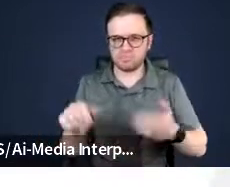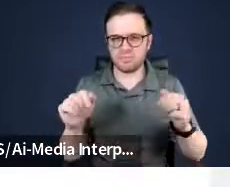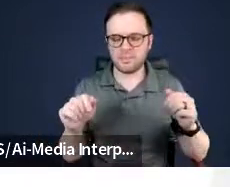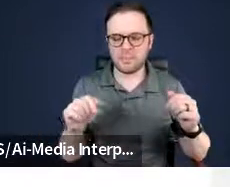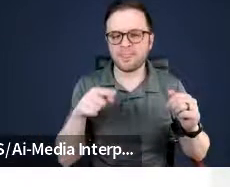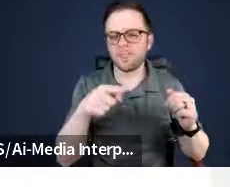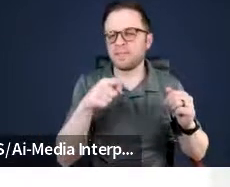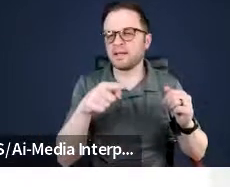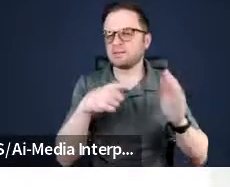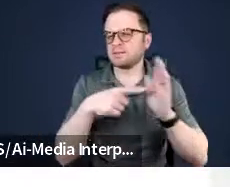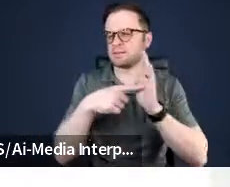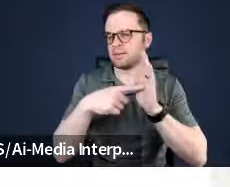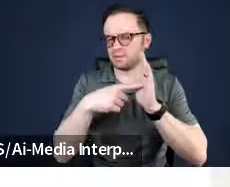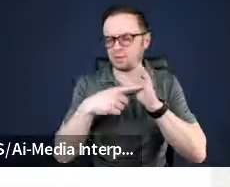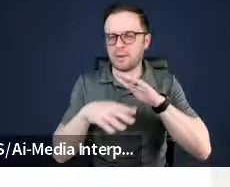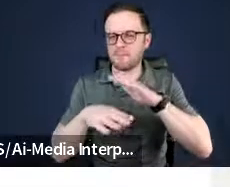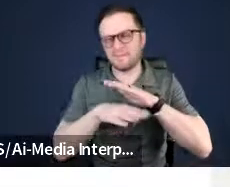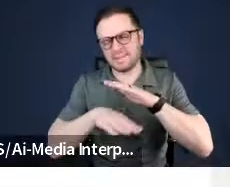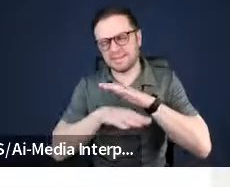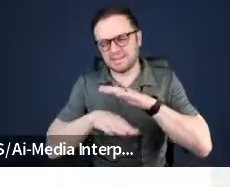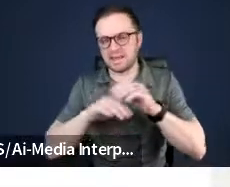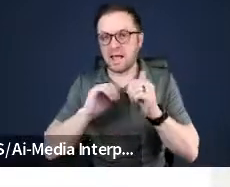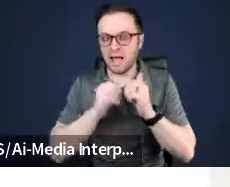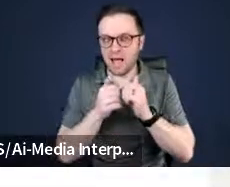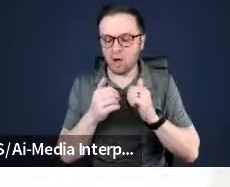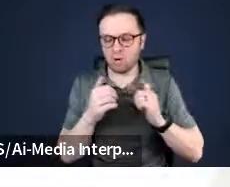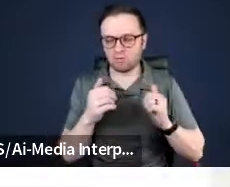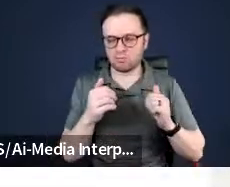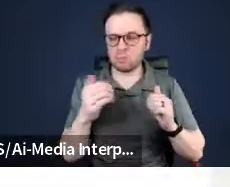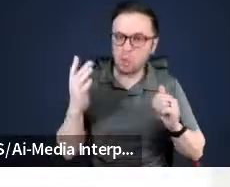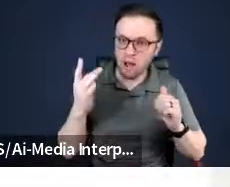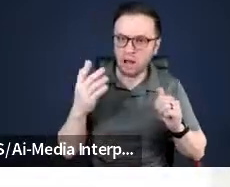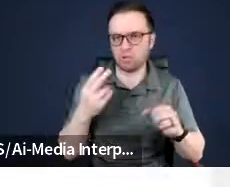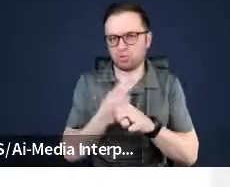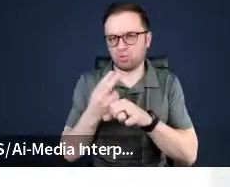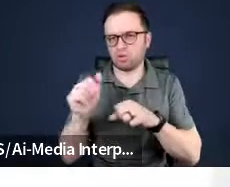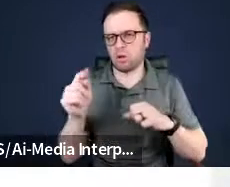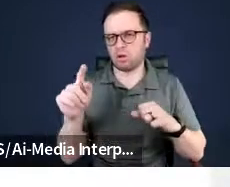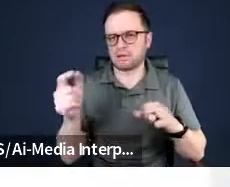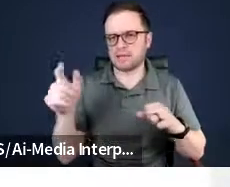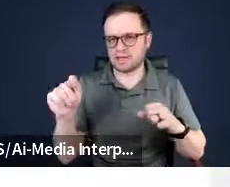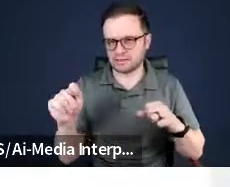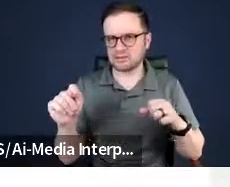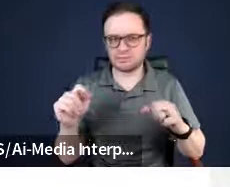blind man at a computer desk with braille display in front of keyboard graphic. These just demonstrate